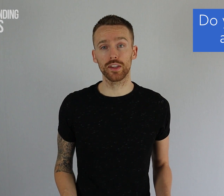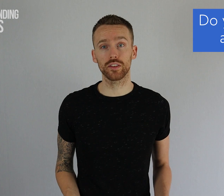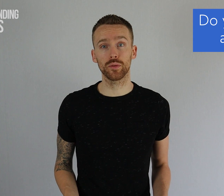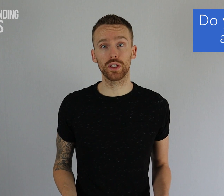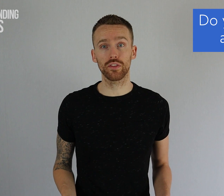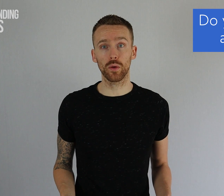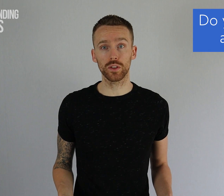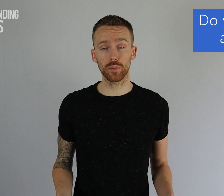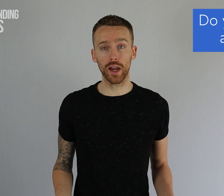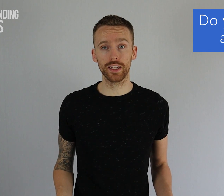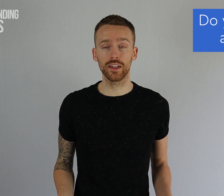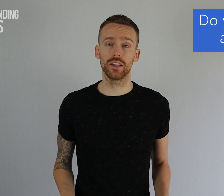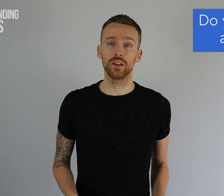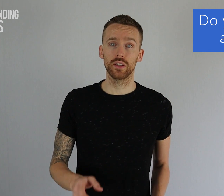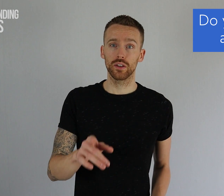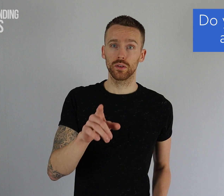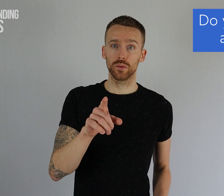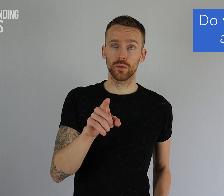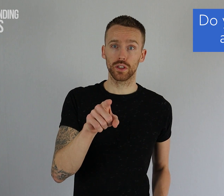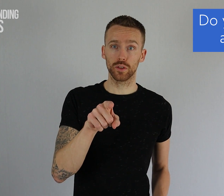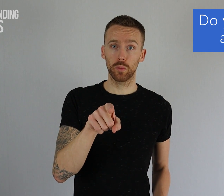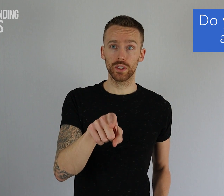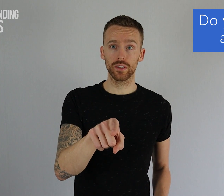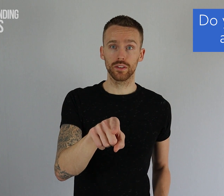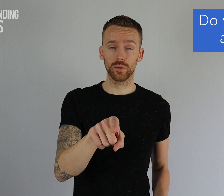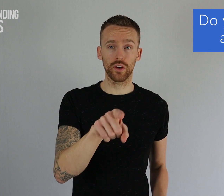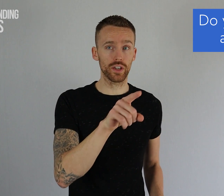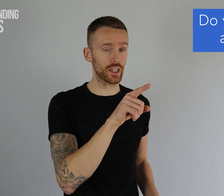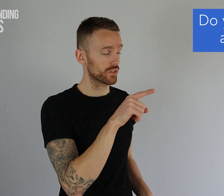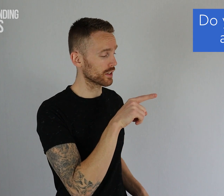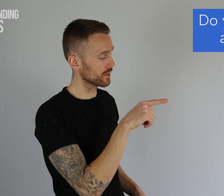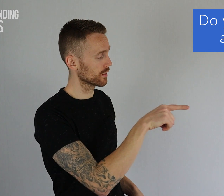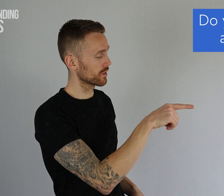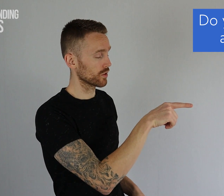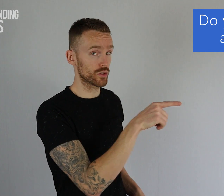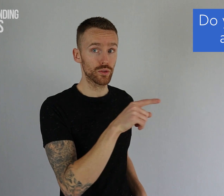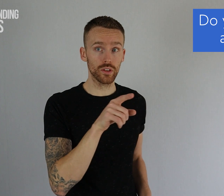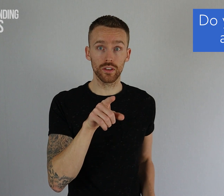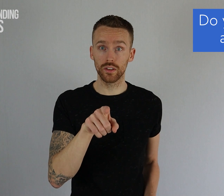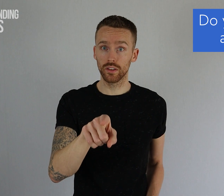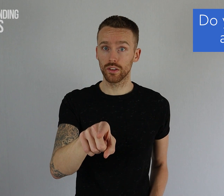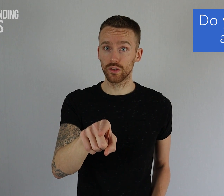to ask somebody if they want a bag. We're going to point with our index finger. So you.